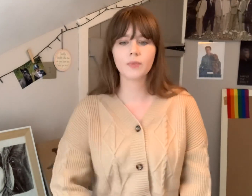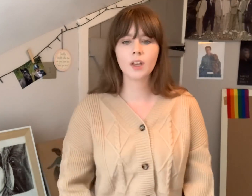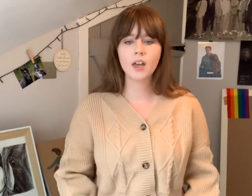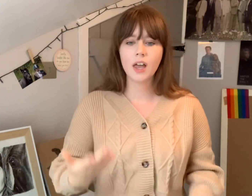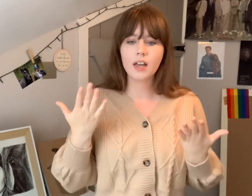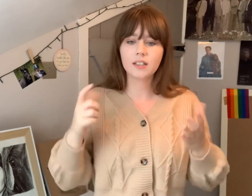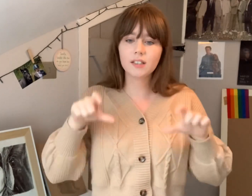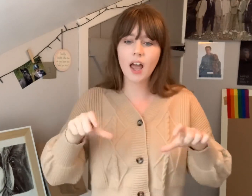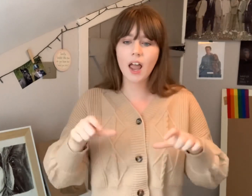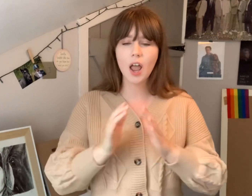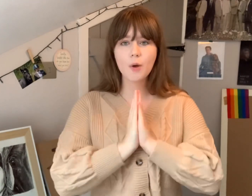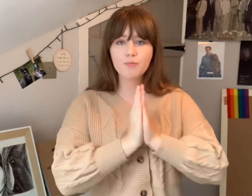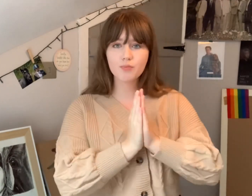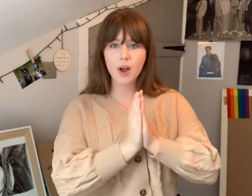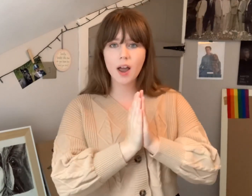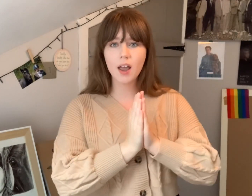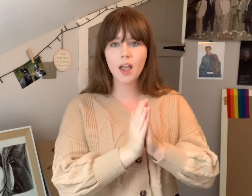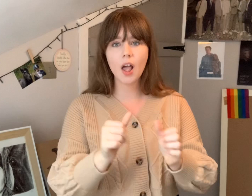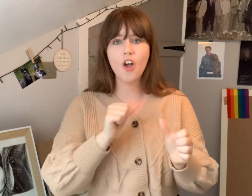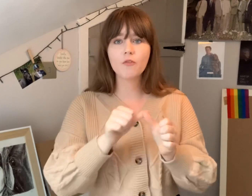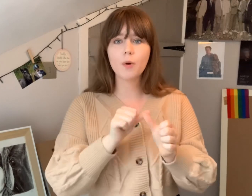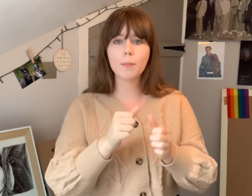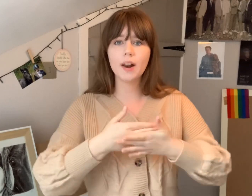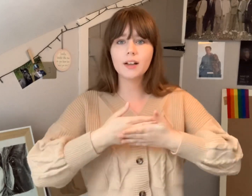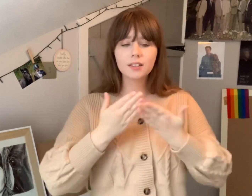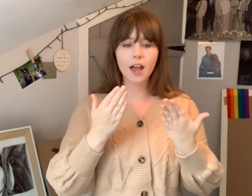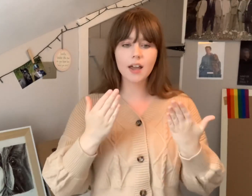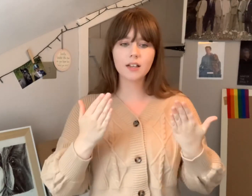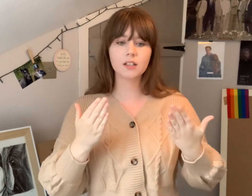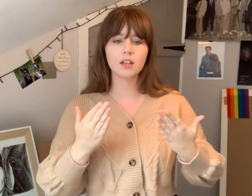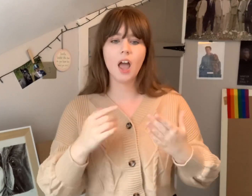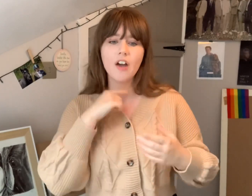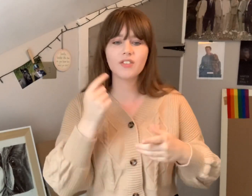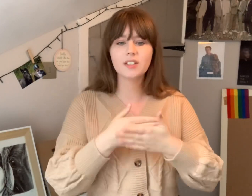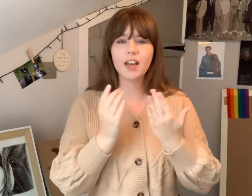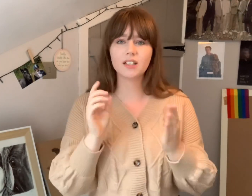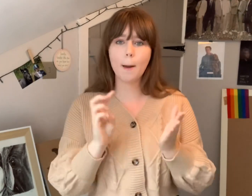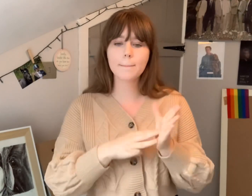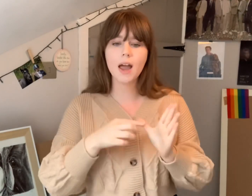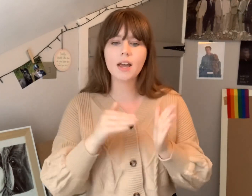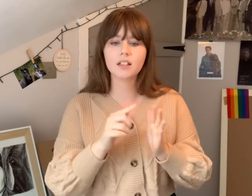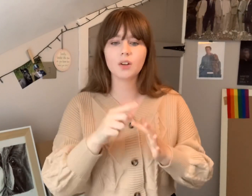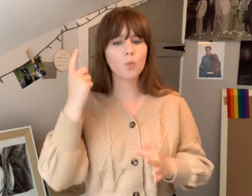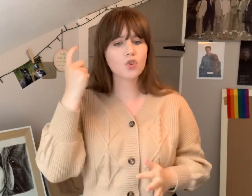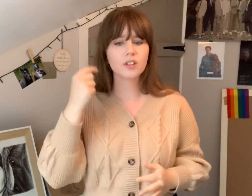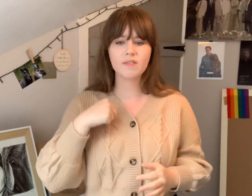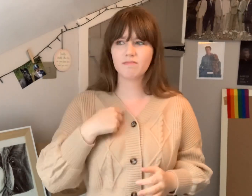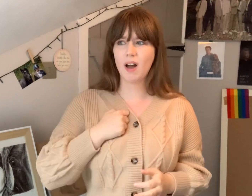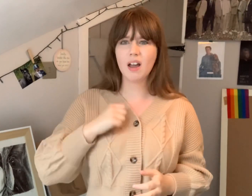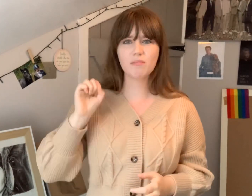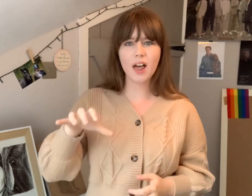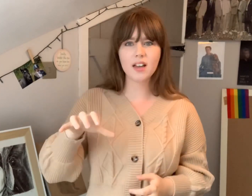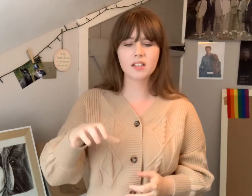Here I stay, pray For better days Everyday's a maze Wonder if this is my place